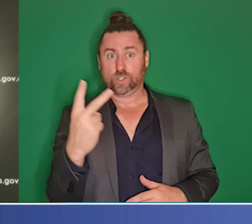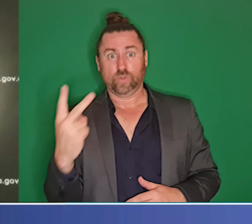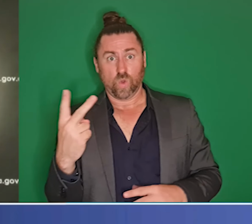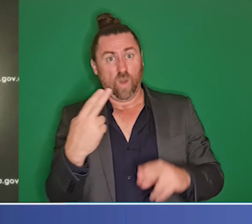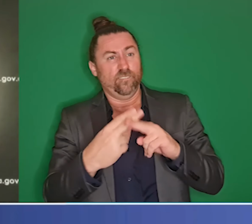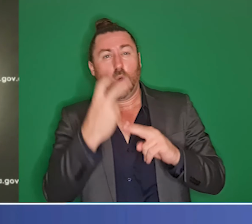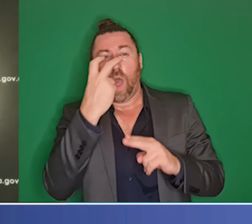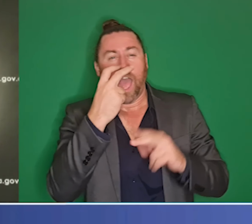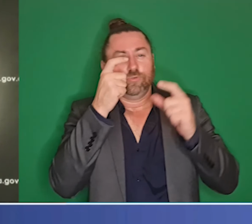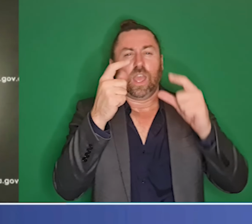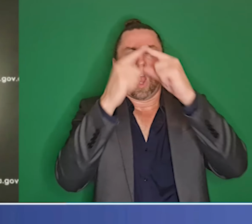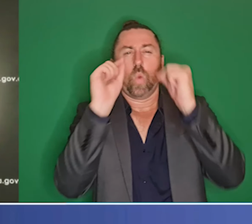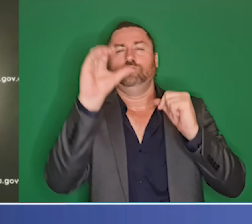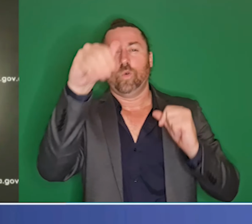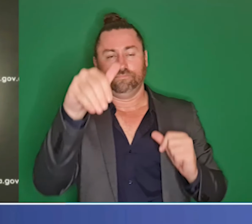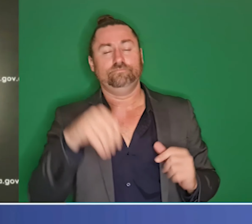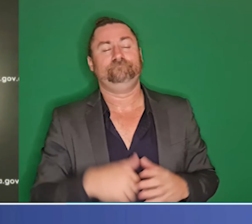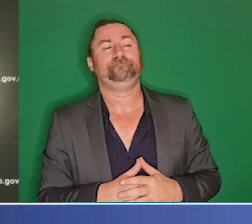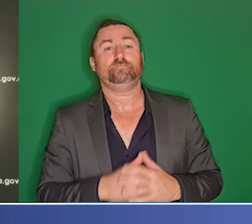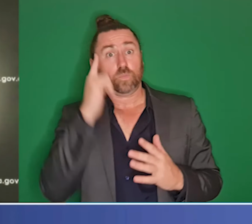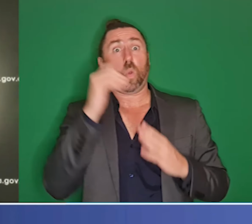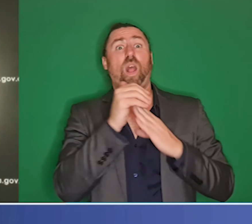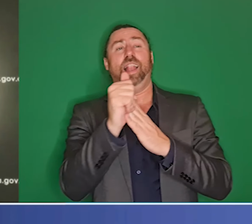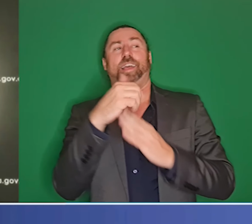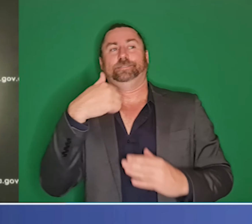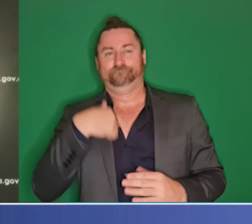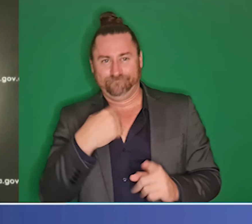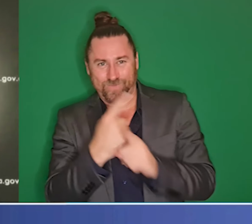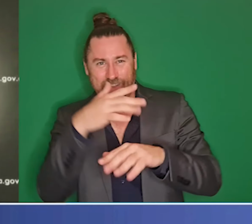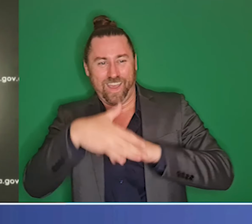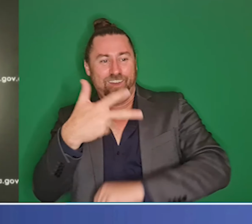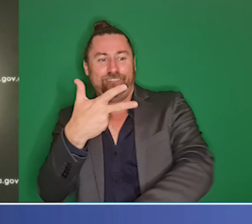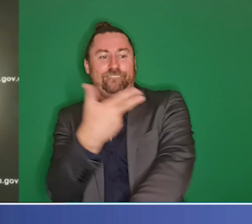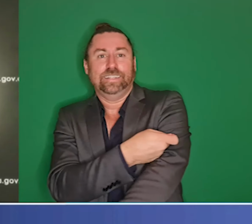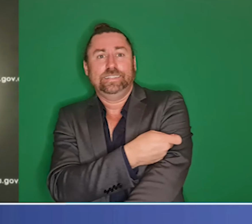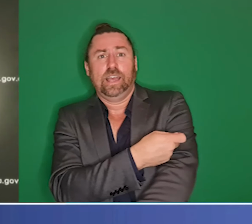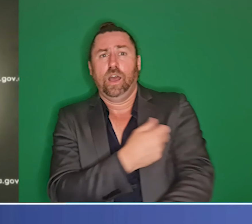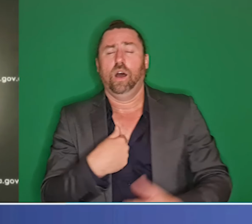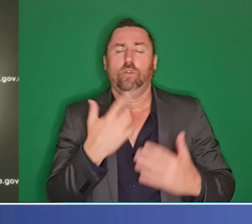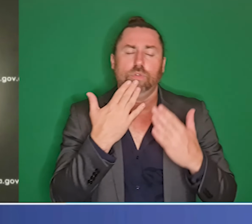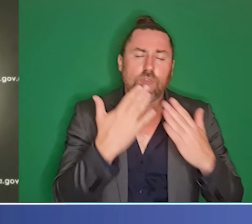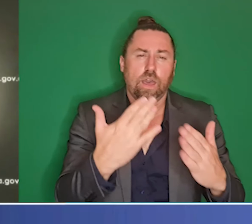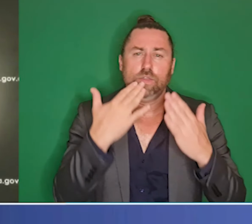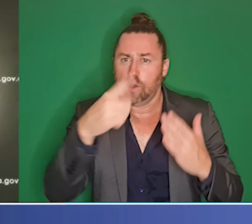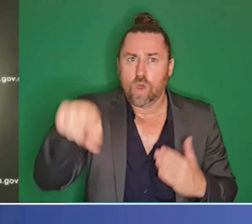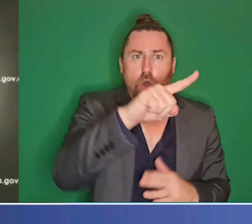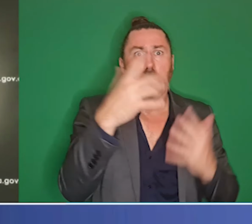That then brings me to vaccinations. I want to thank everybody that has stepped forward to be vaccinated,